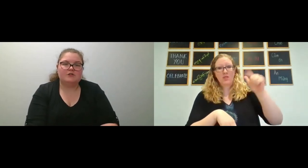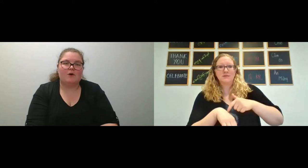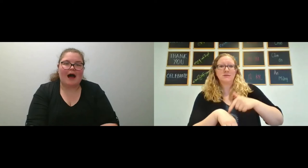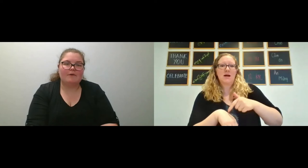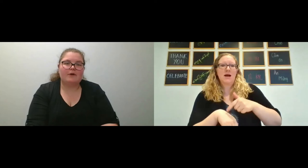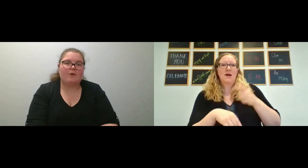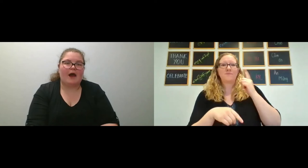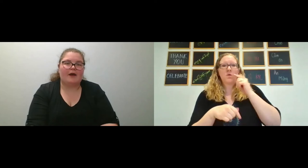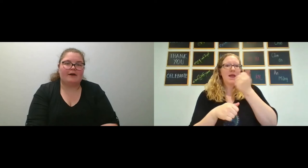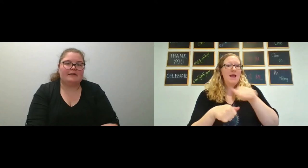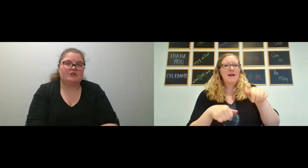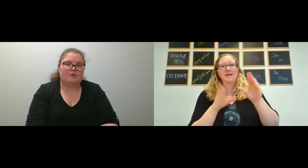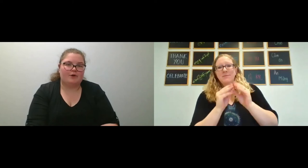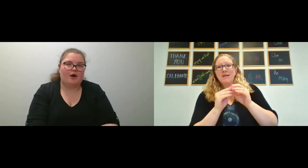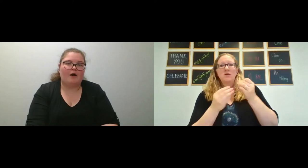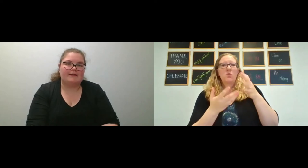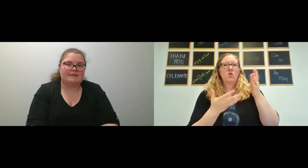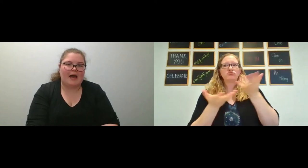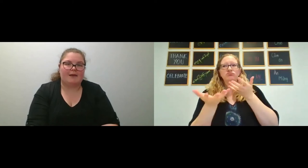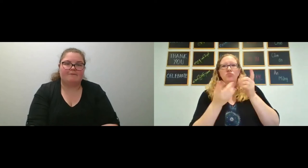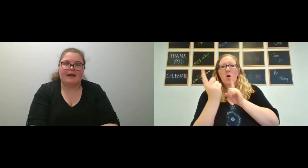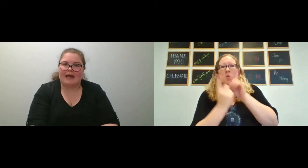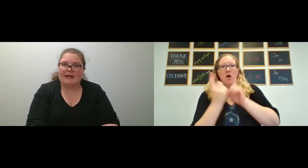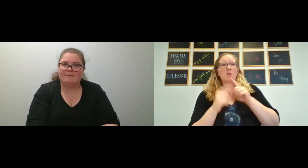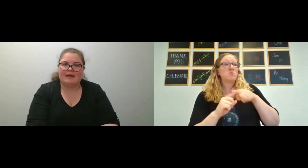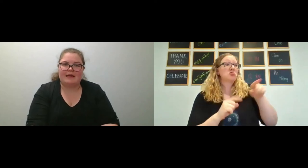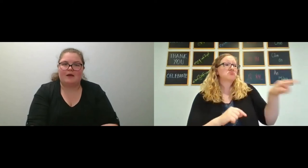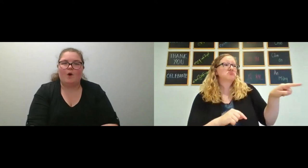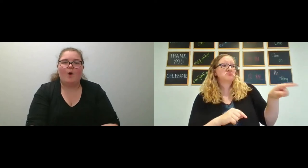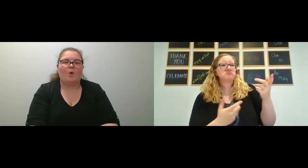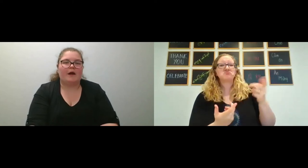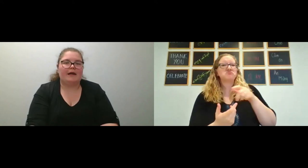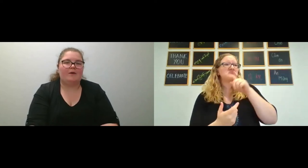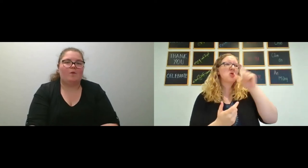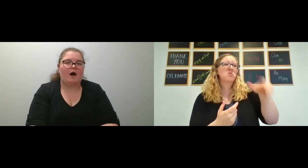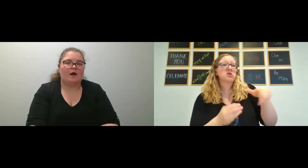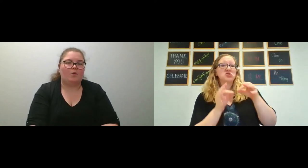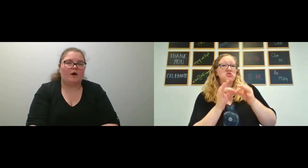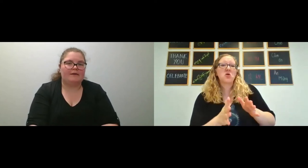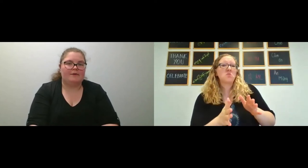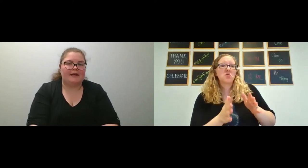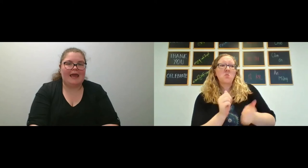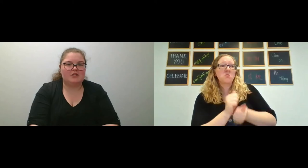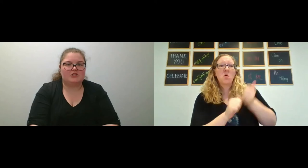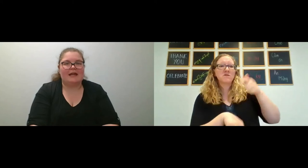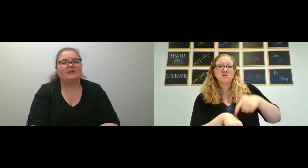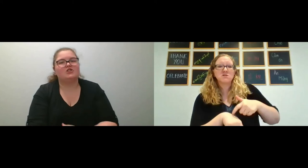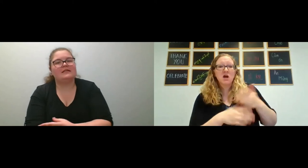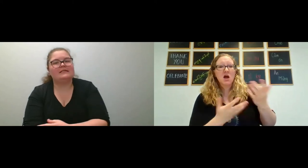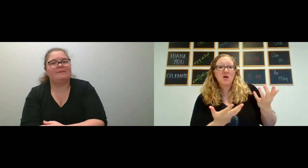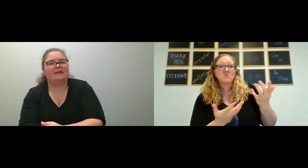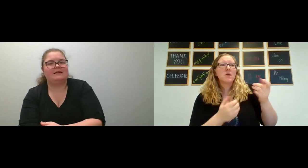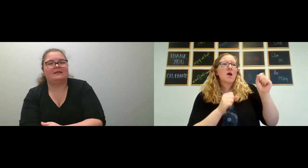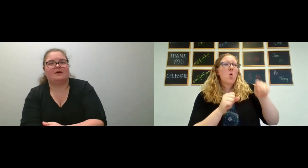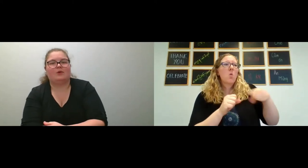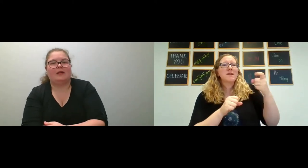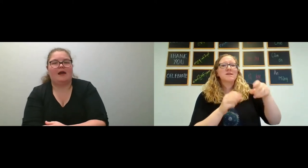So I require an interpreter all the time for any meeting or any one-on-one communication. And she typically, does not rely